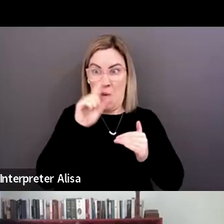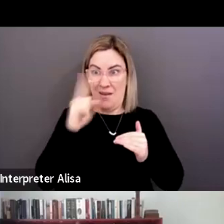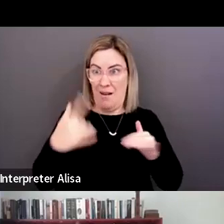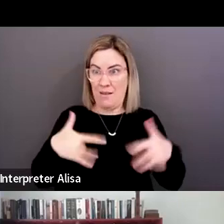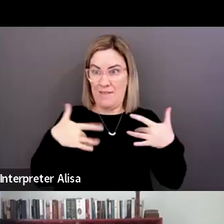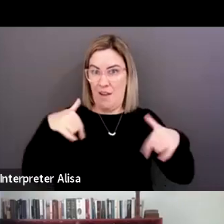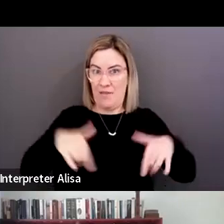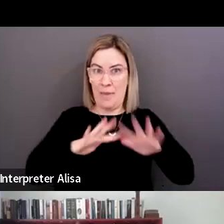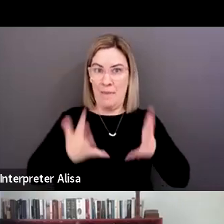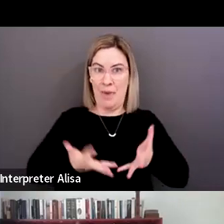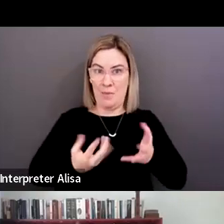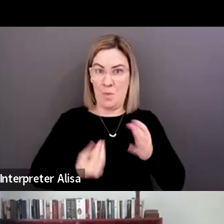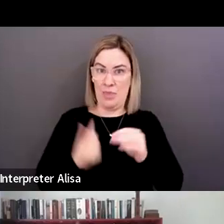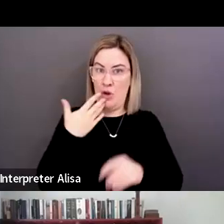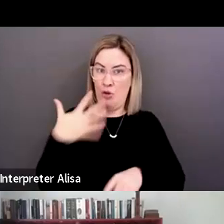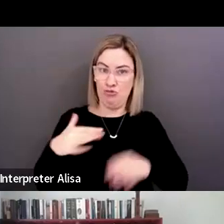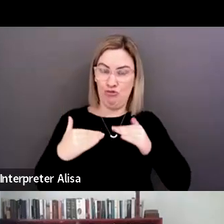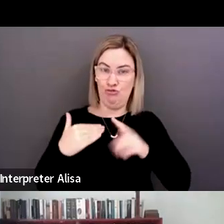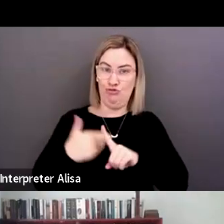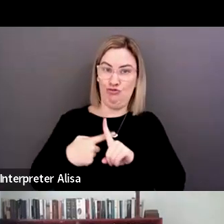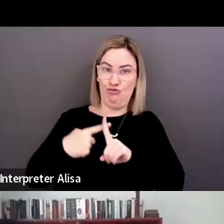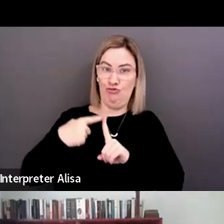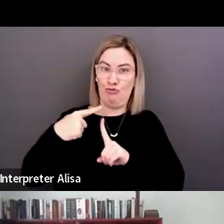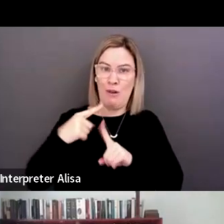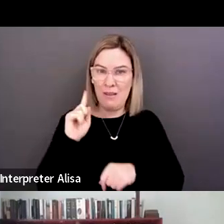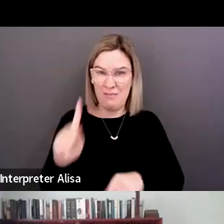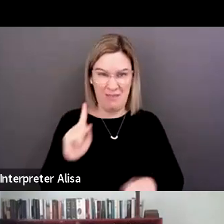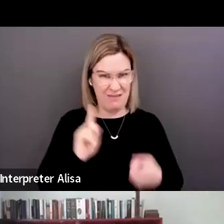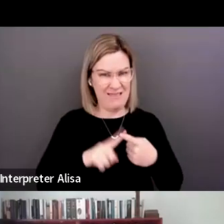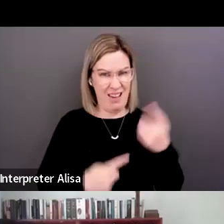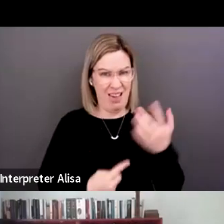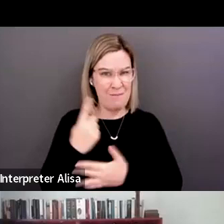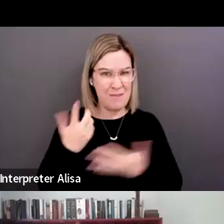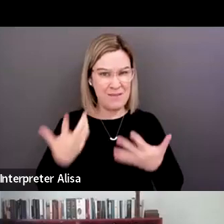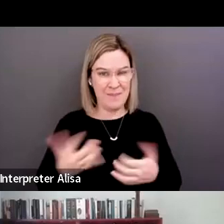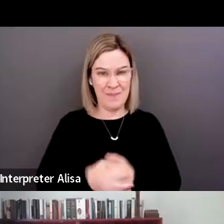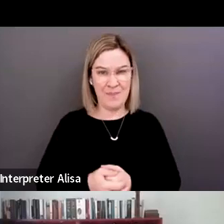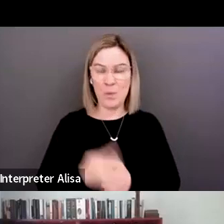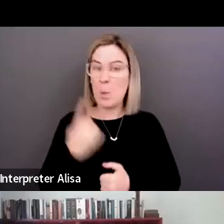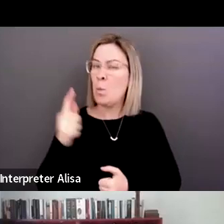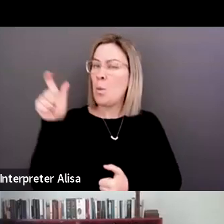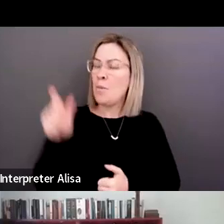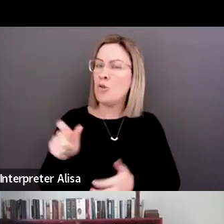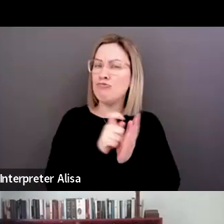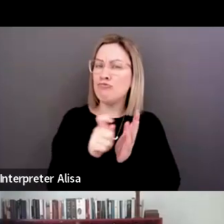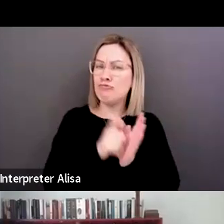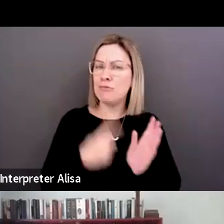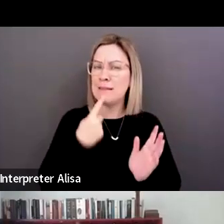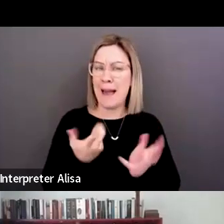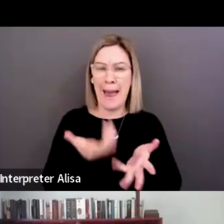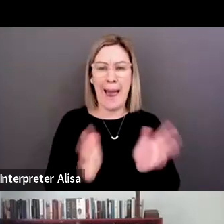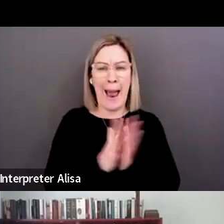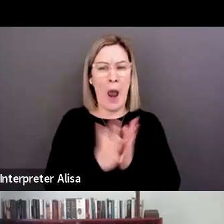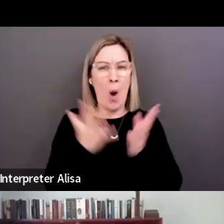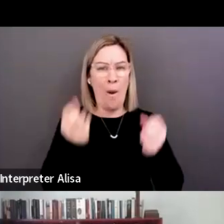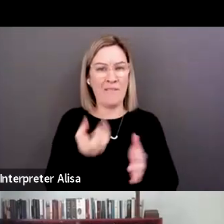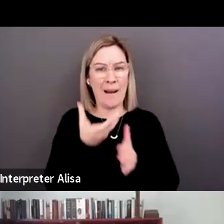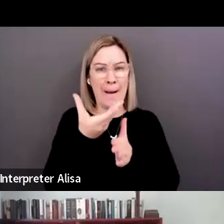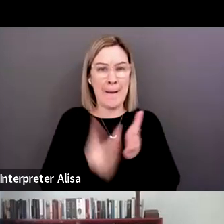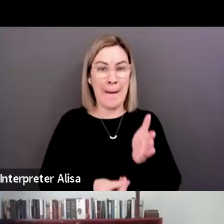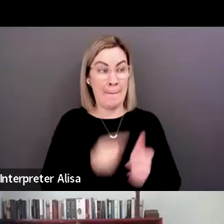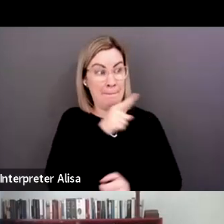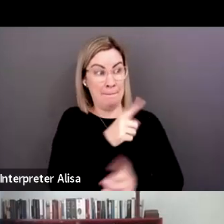planet.